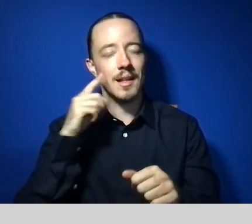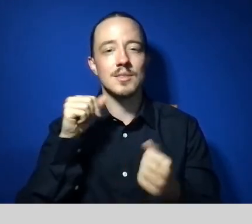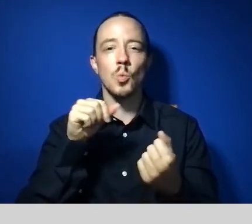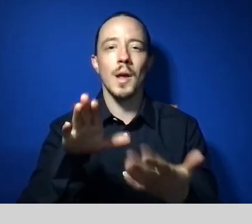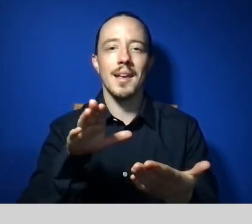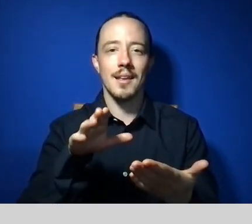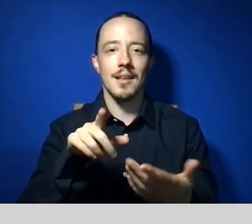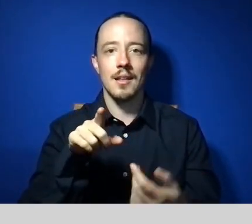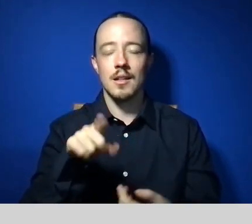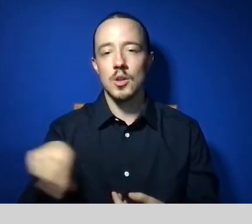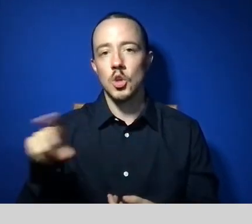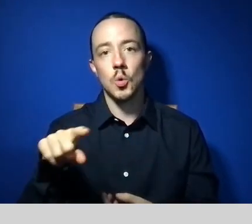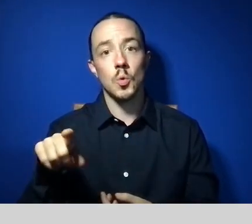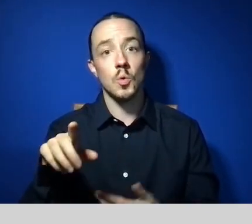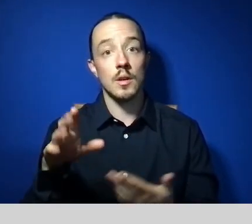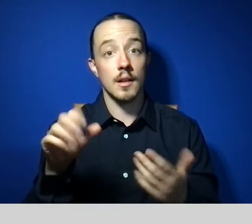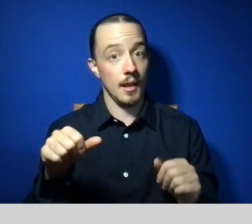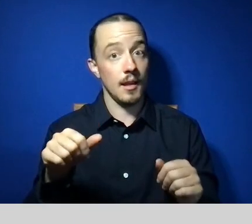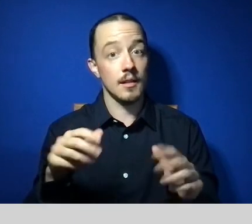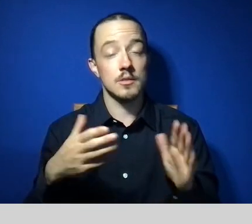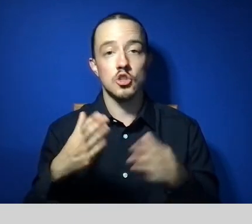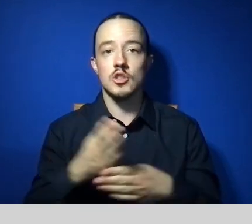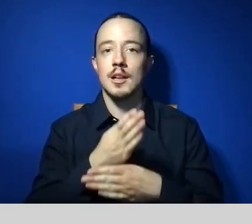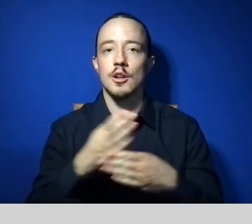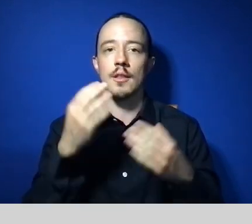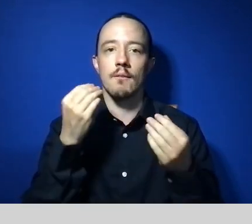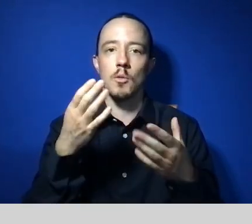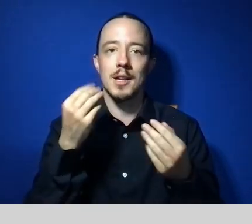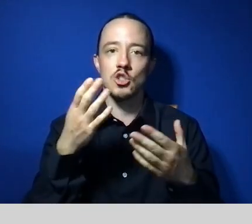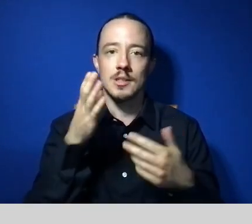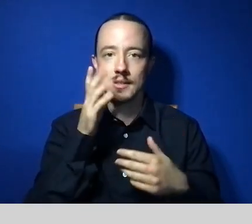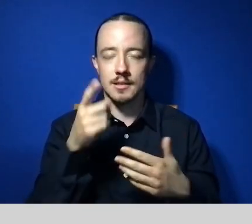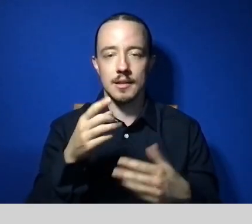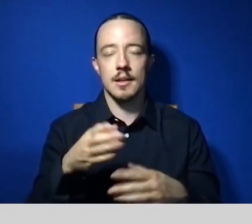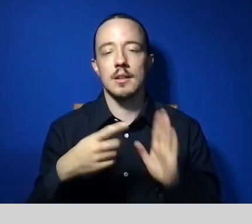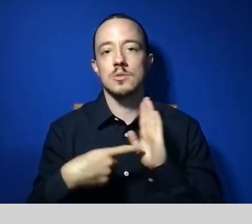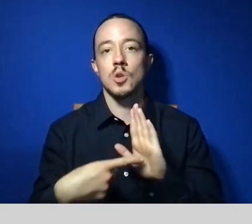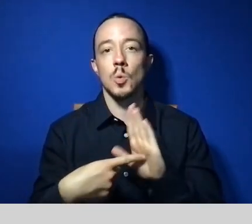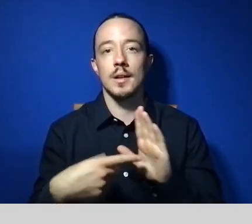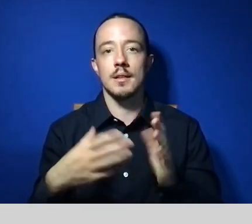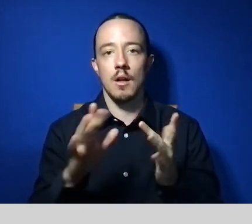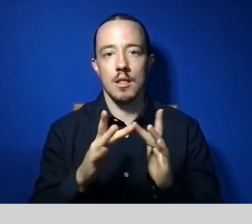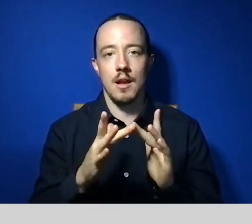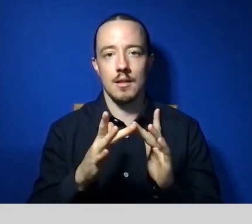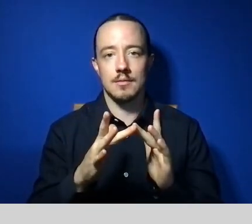And so this is a way that I can share this scatterplot with,